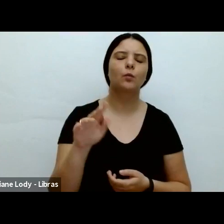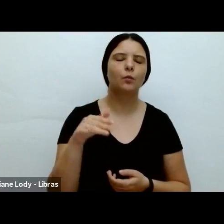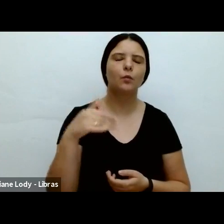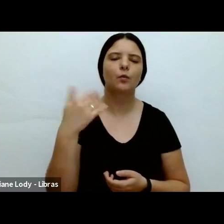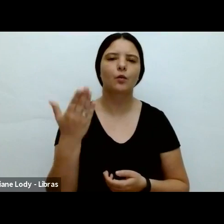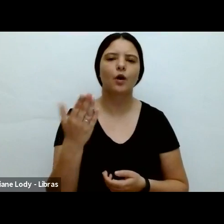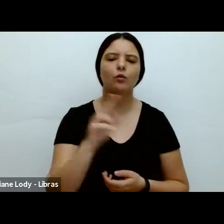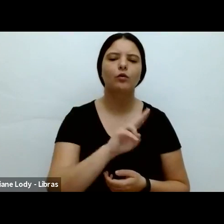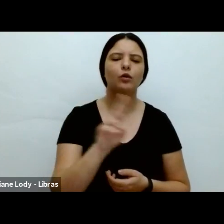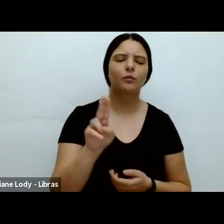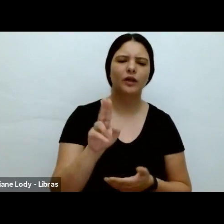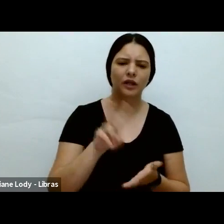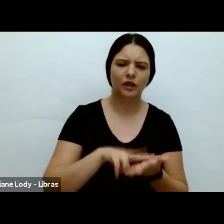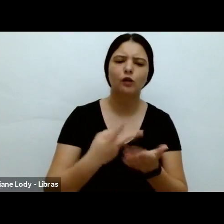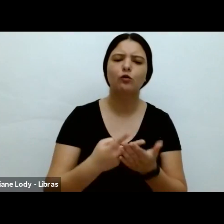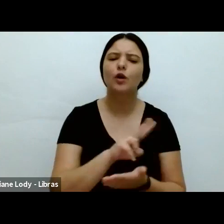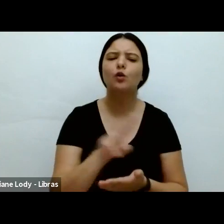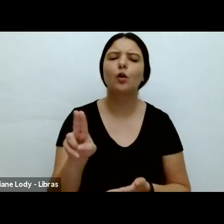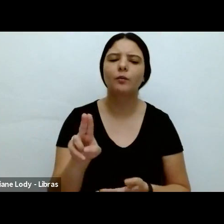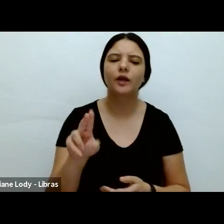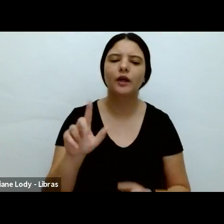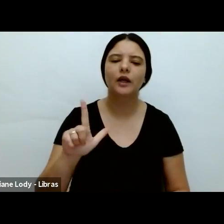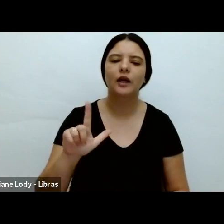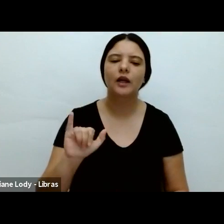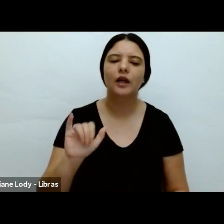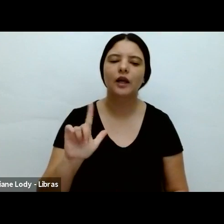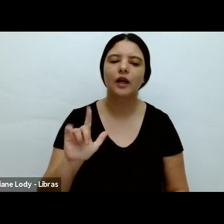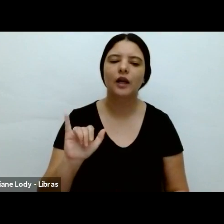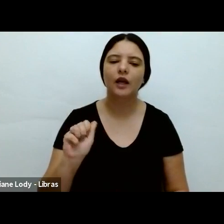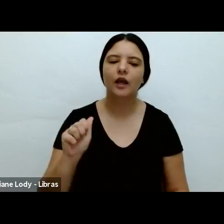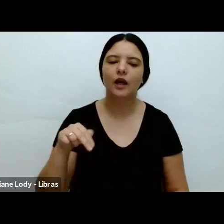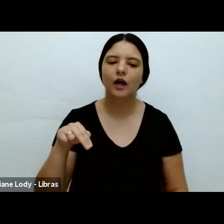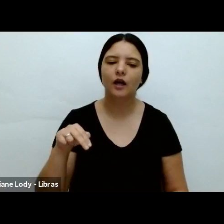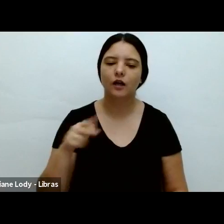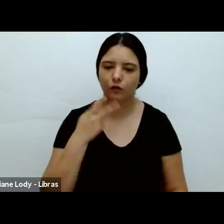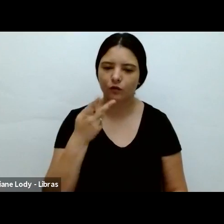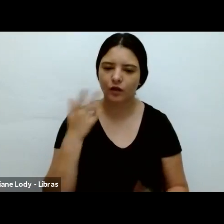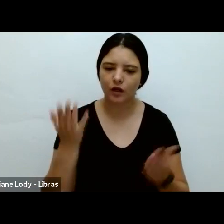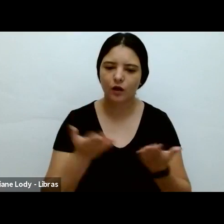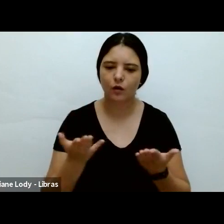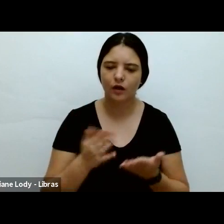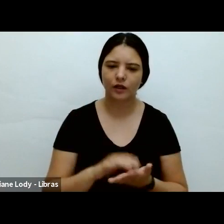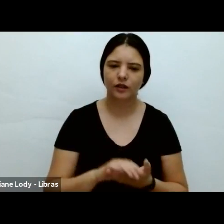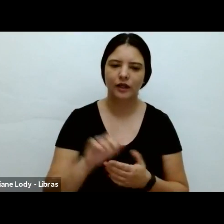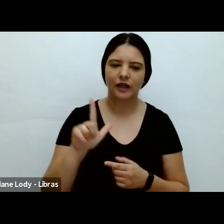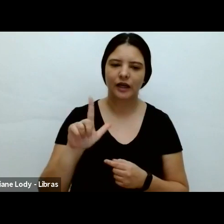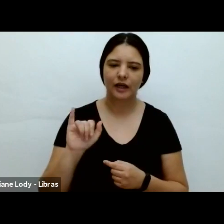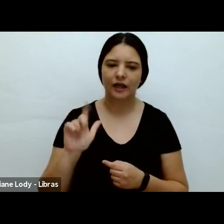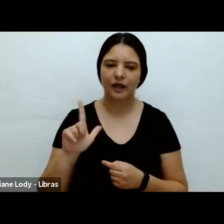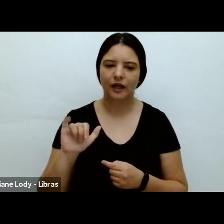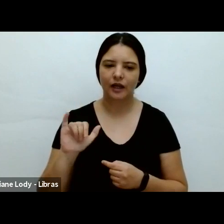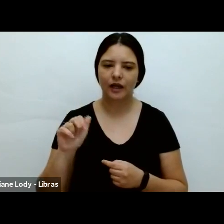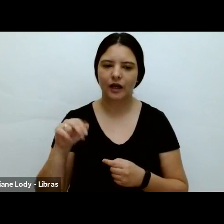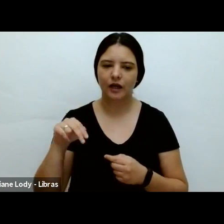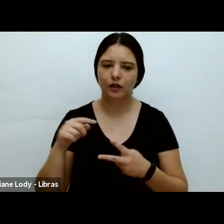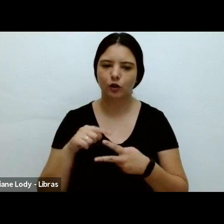was doing only purchase some ice hockey to prefer. ill that order that order. I thought the daughter. Leila to follow the order, meaning Leila to follow the order.